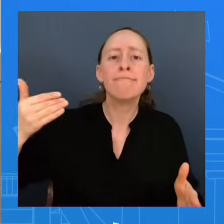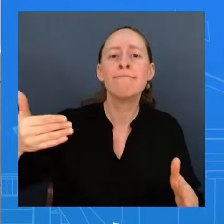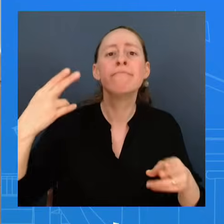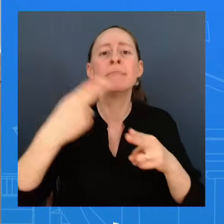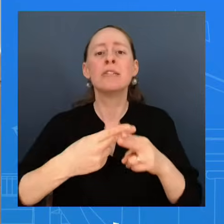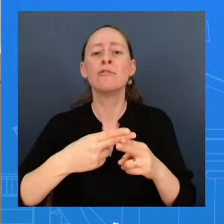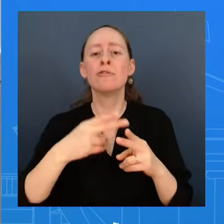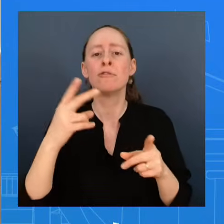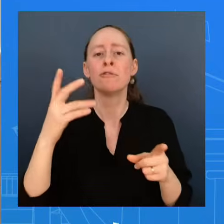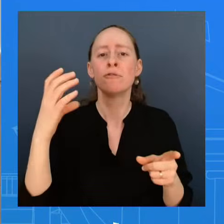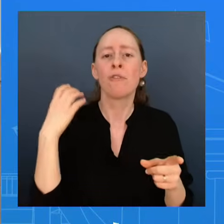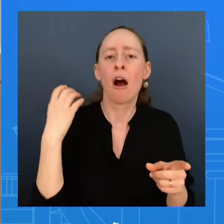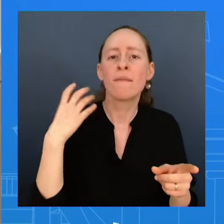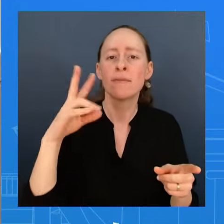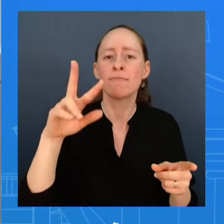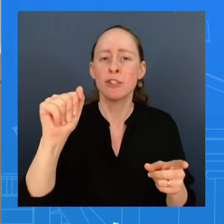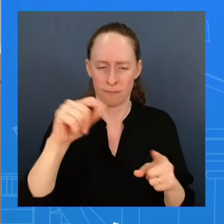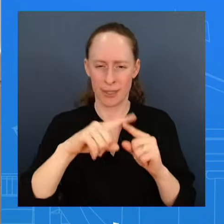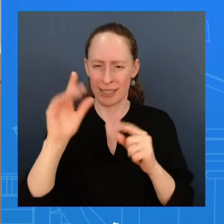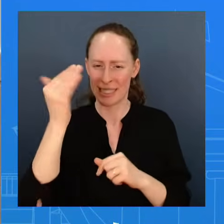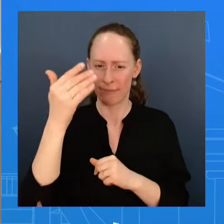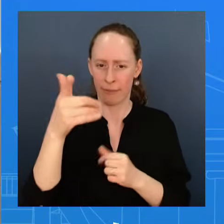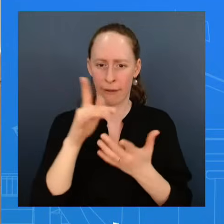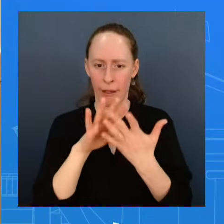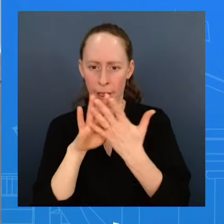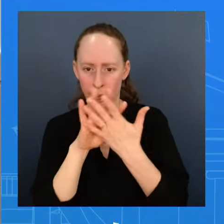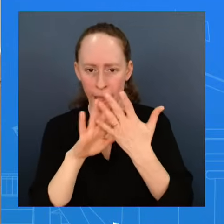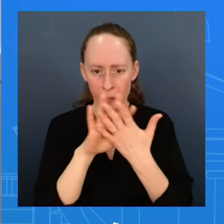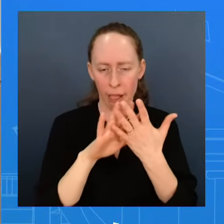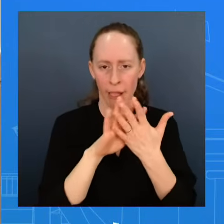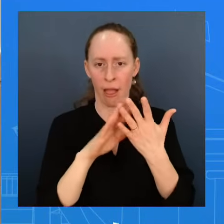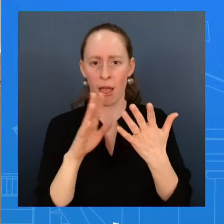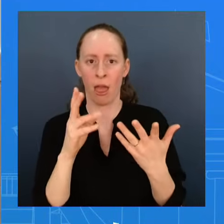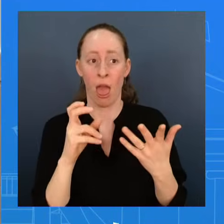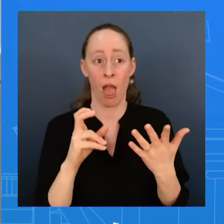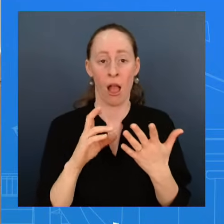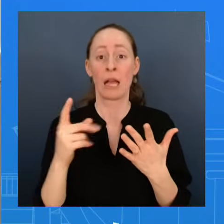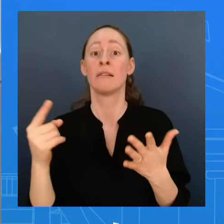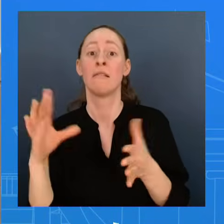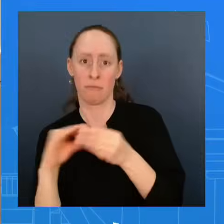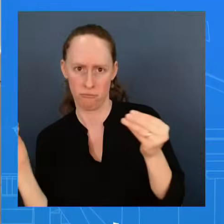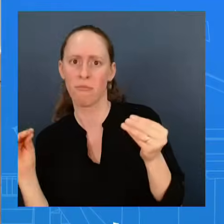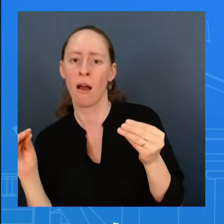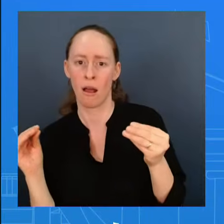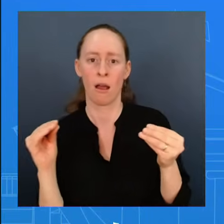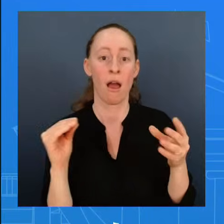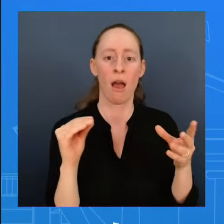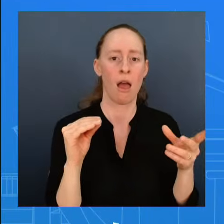trying to talk about both antisemitism and what's going on with the Palestinians? Ms. Jean-Pierre: I would say to those critics is --